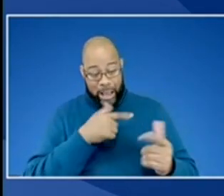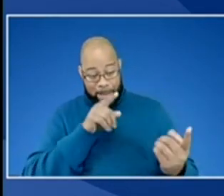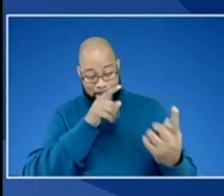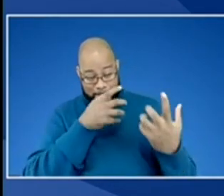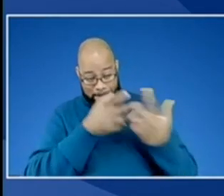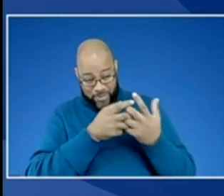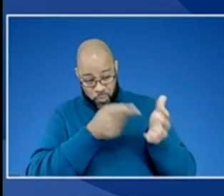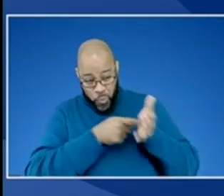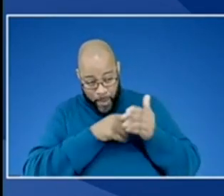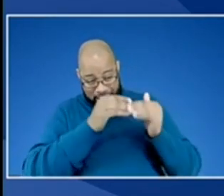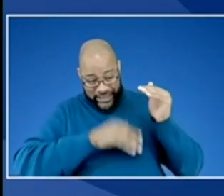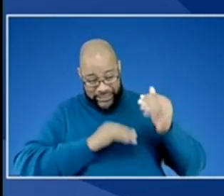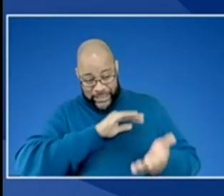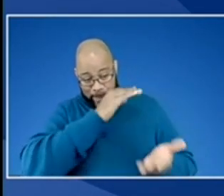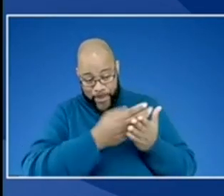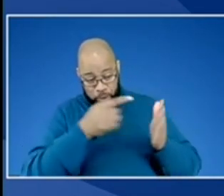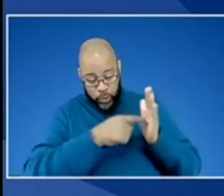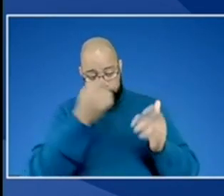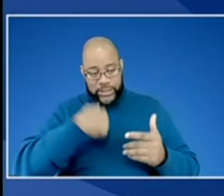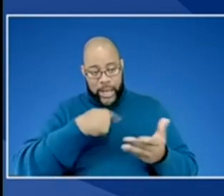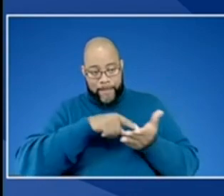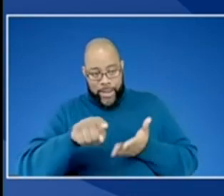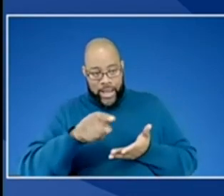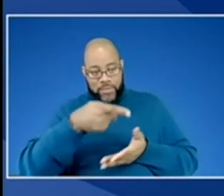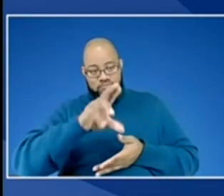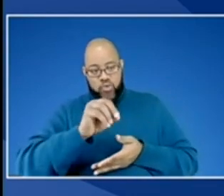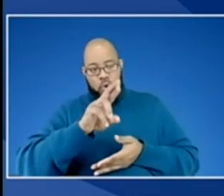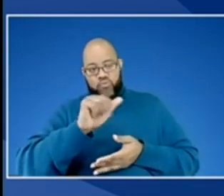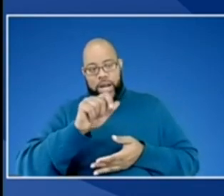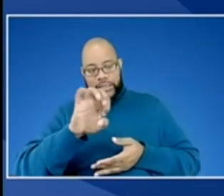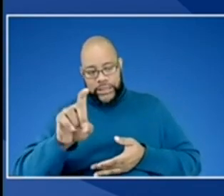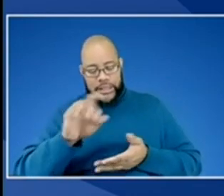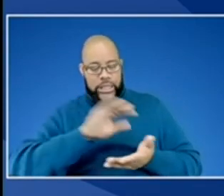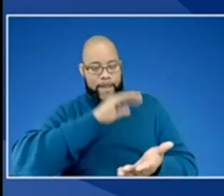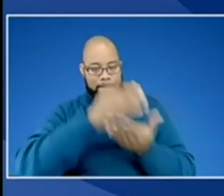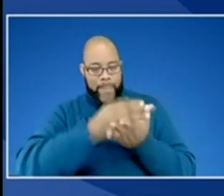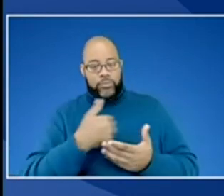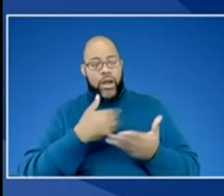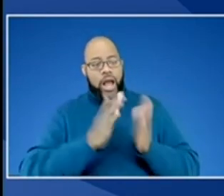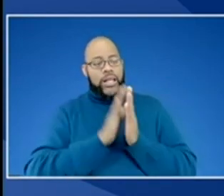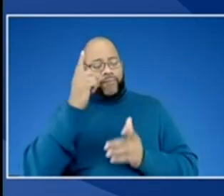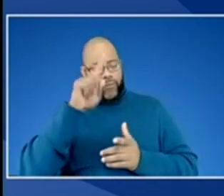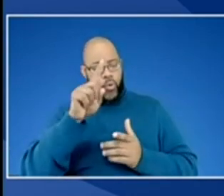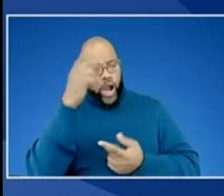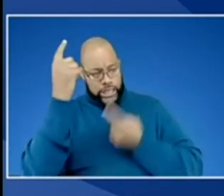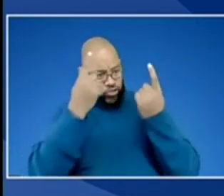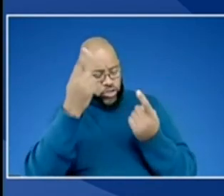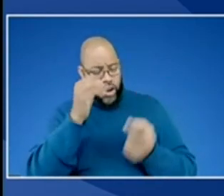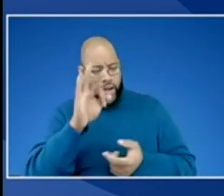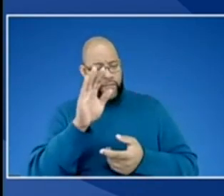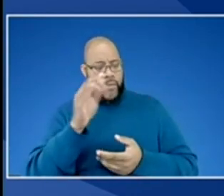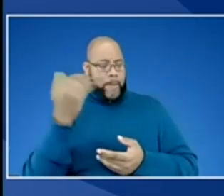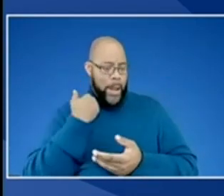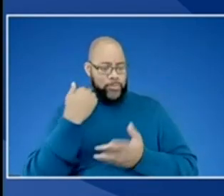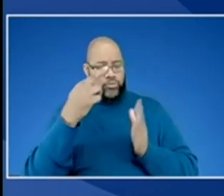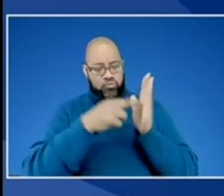than the amount due since I paid a prorated amount. I asked for reconsideration of the bankruptcy rules for the limited waiver a